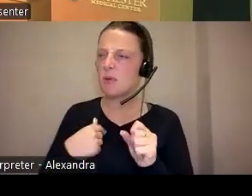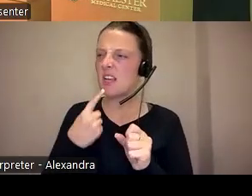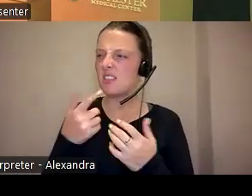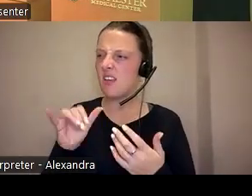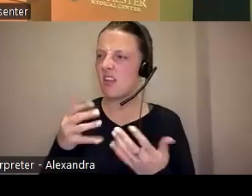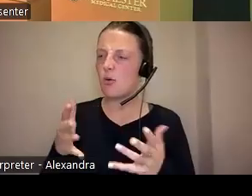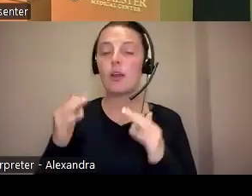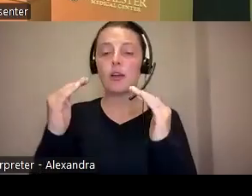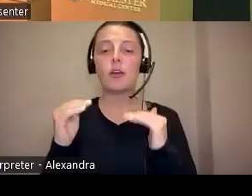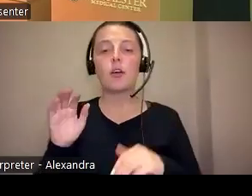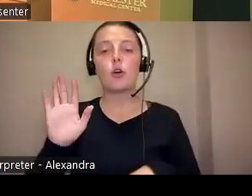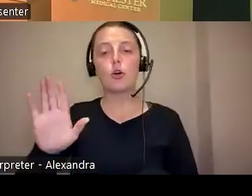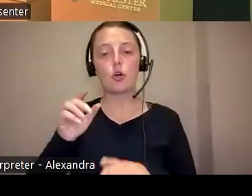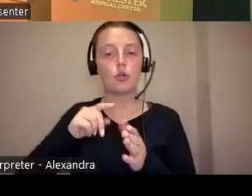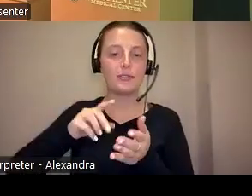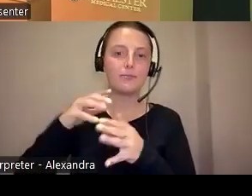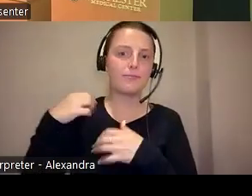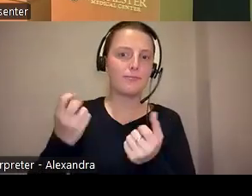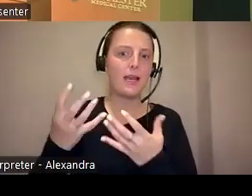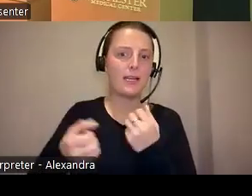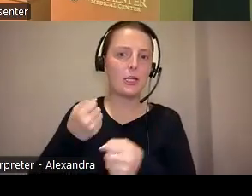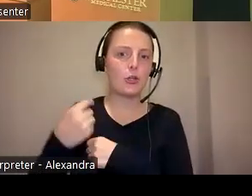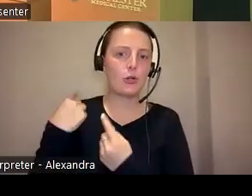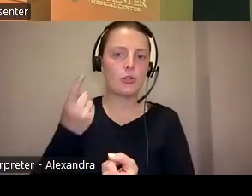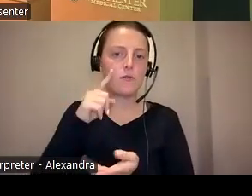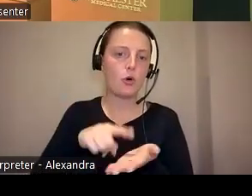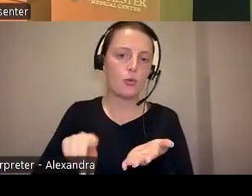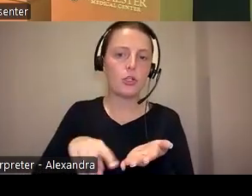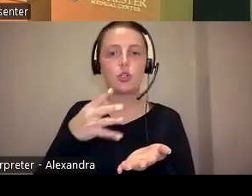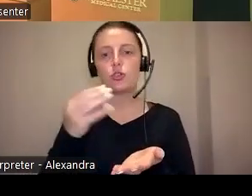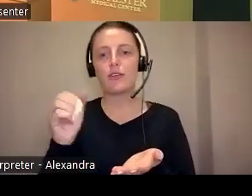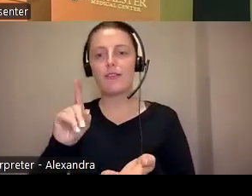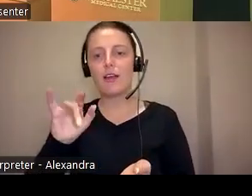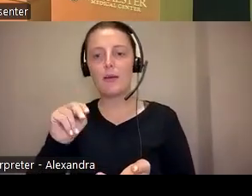experience and leadership uh relative to developmental psychology all emphasize the role of